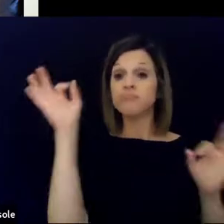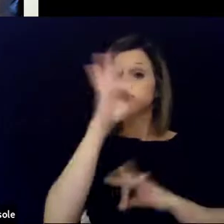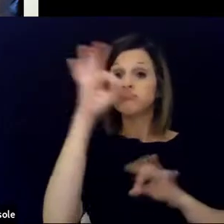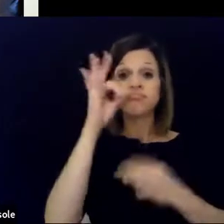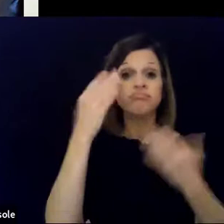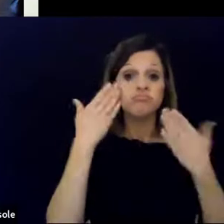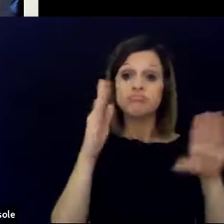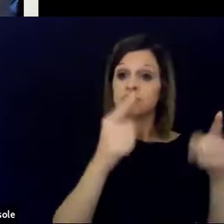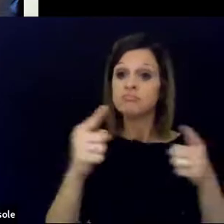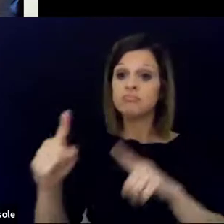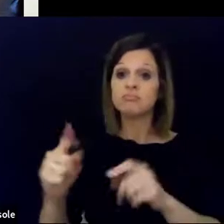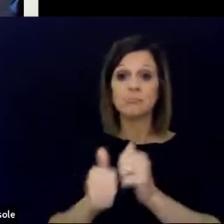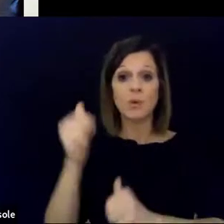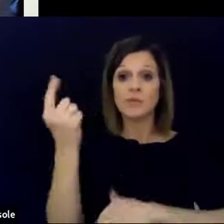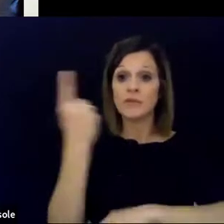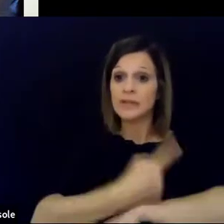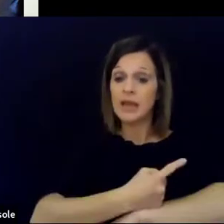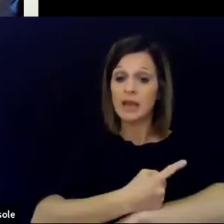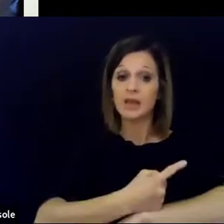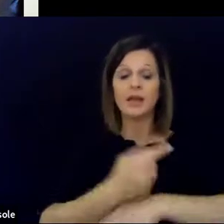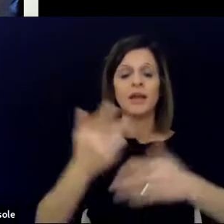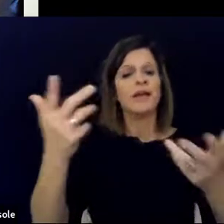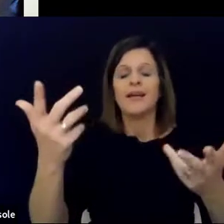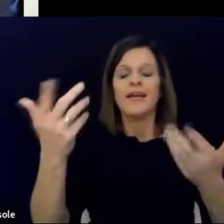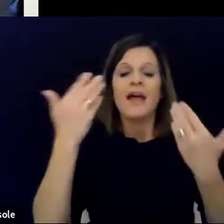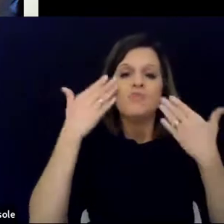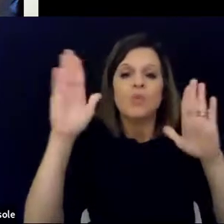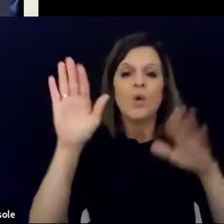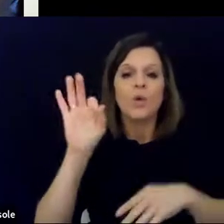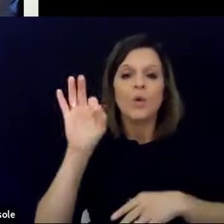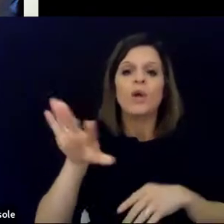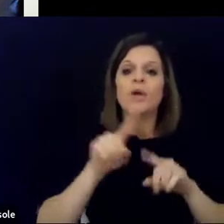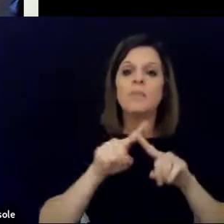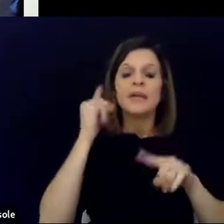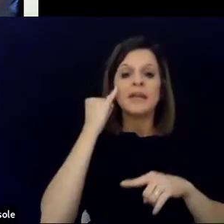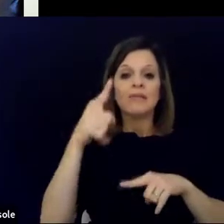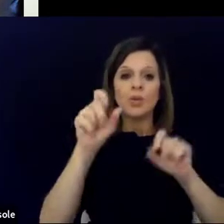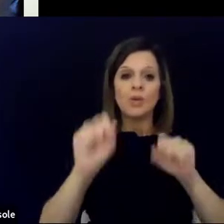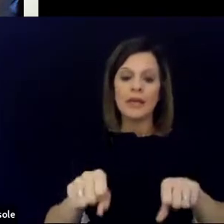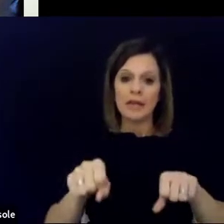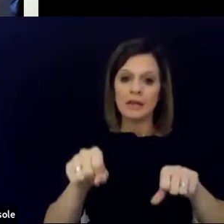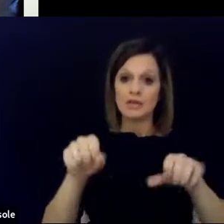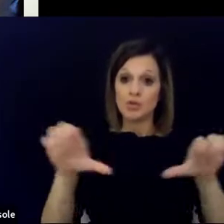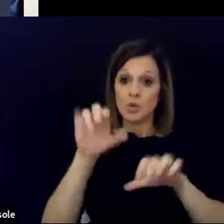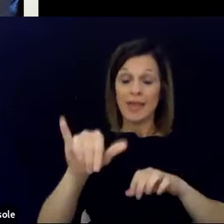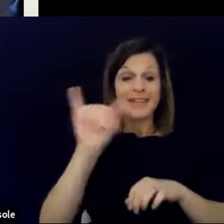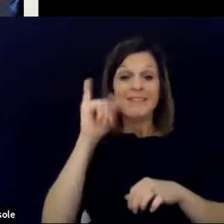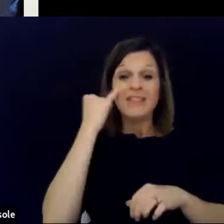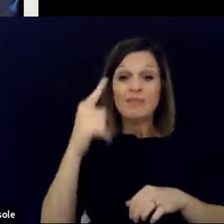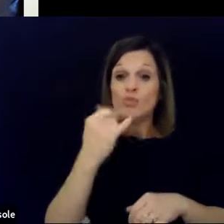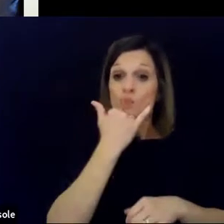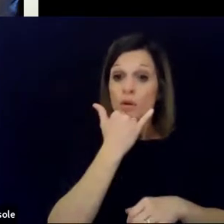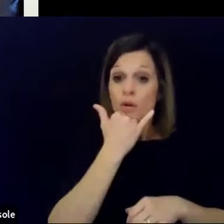You know, I don't know, but if you can do that and even if you're wrong, there's just a way to, you know,